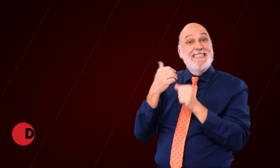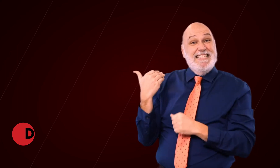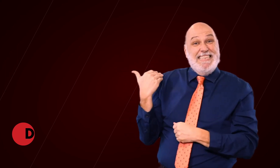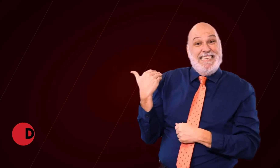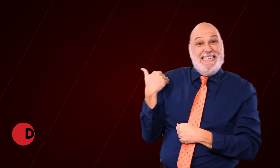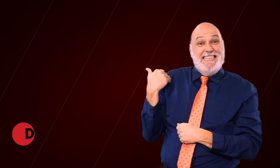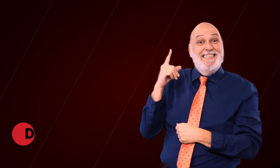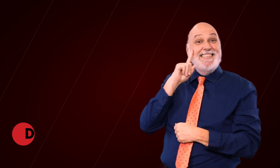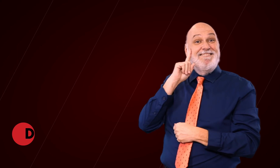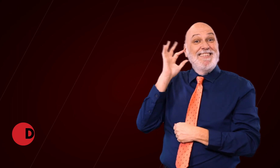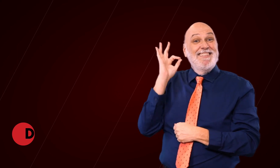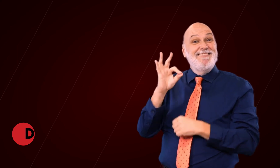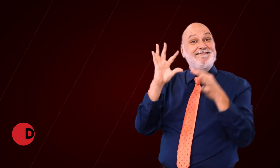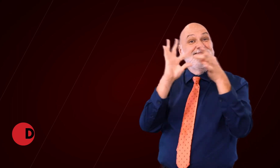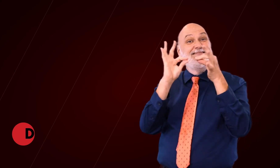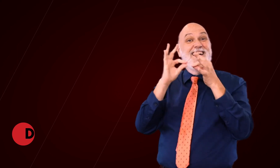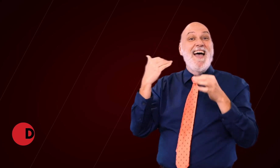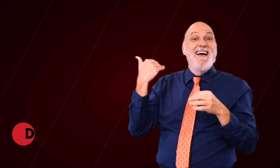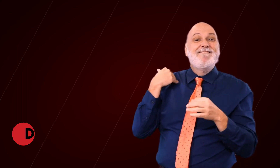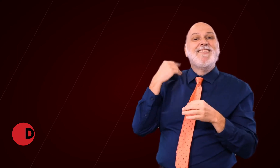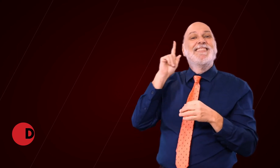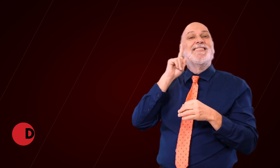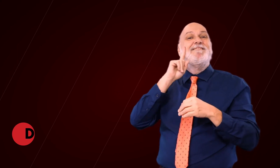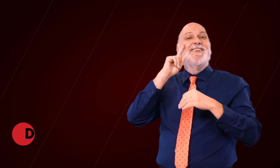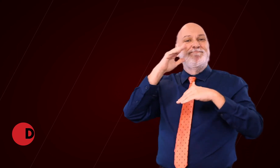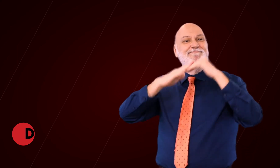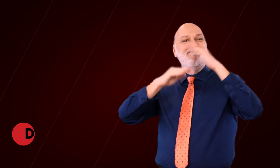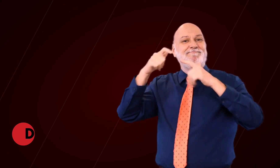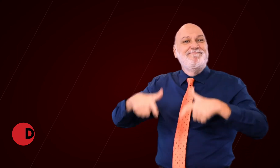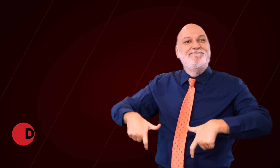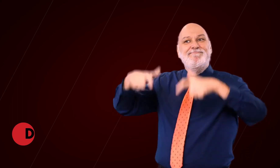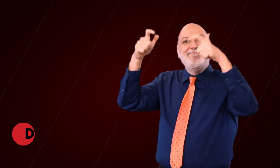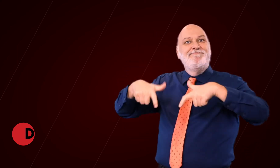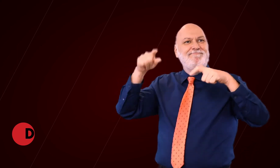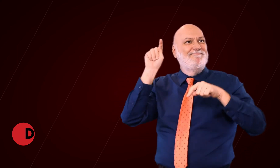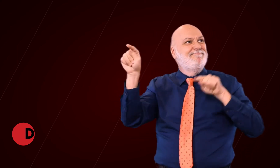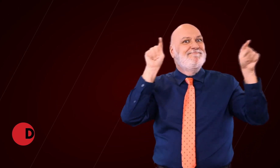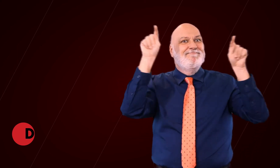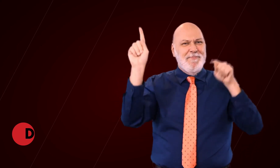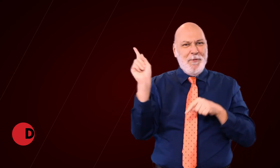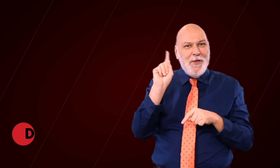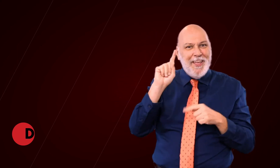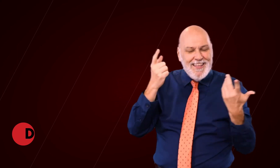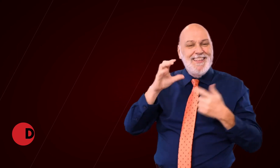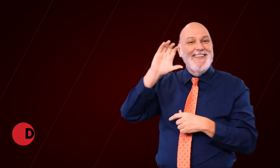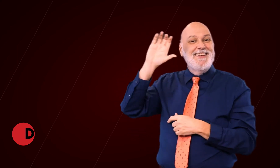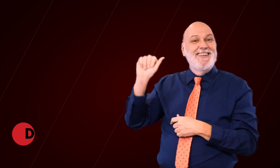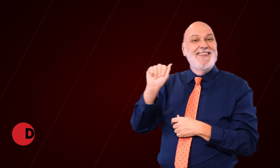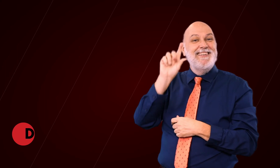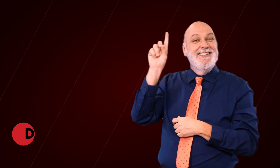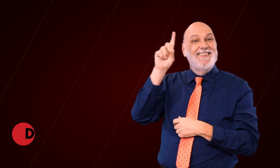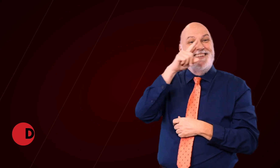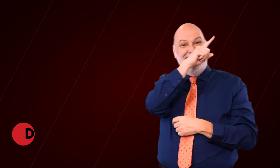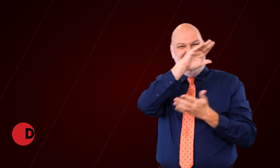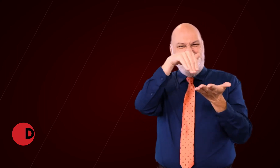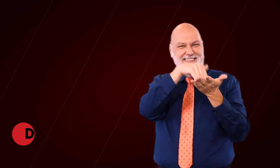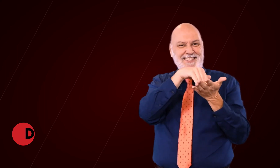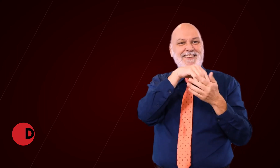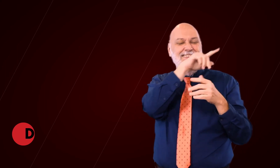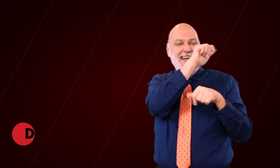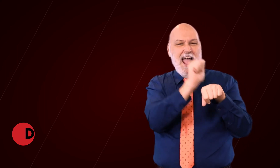In recent DeafDots reports we saw the CAD Centre in Alberta,